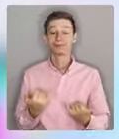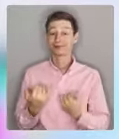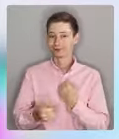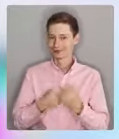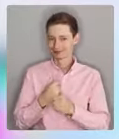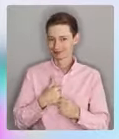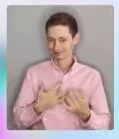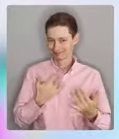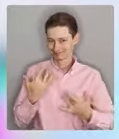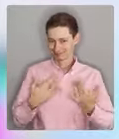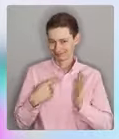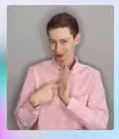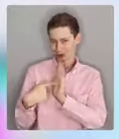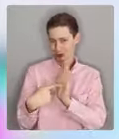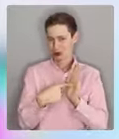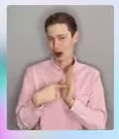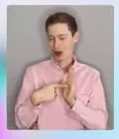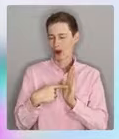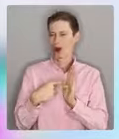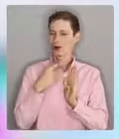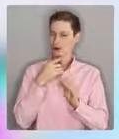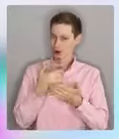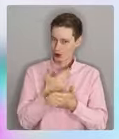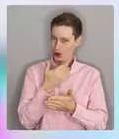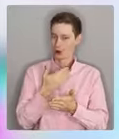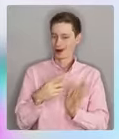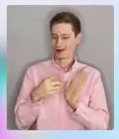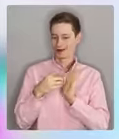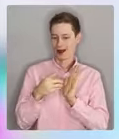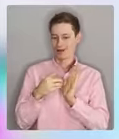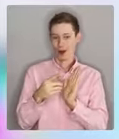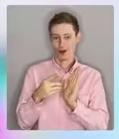This year, I am excited to preview a new playable multiplayer demo.